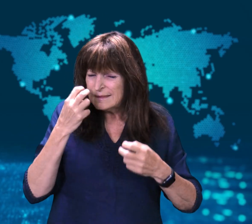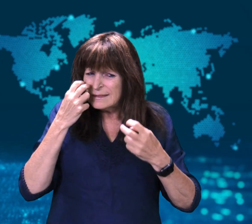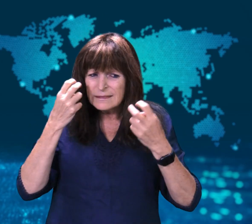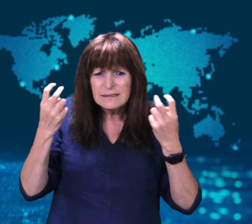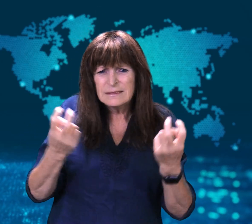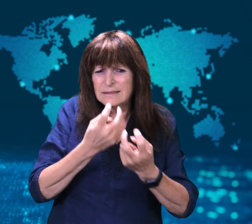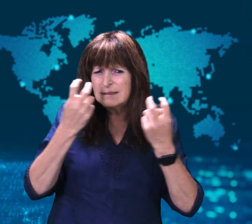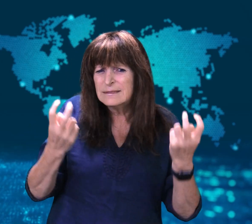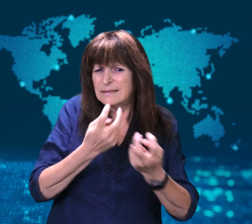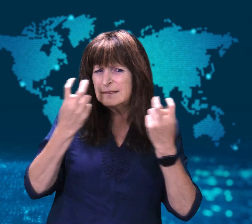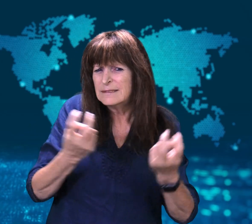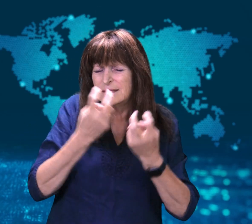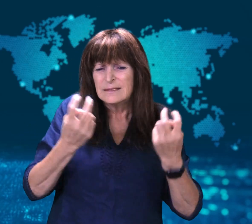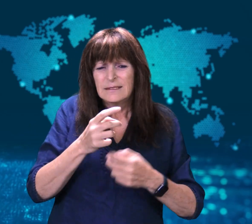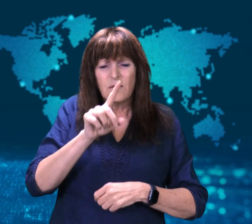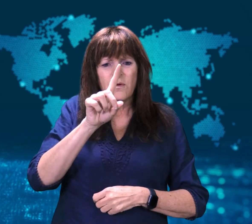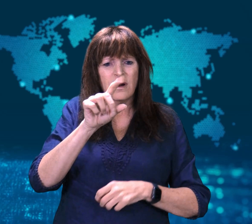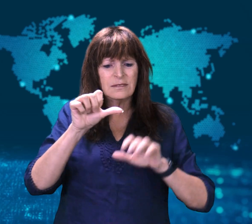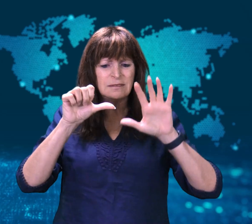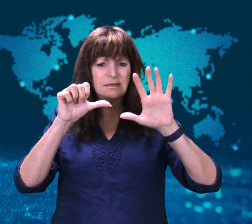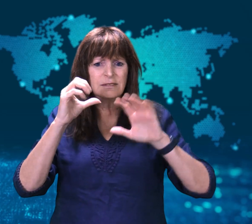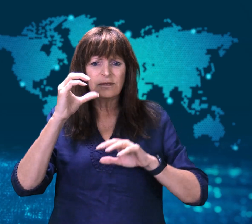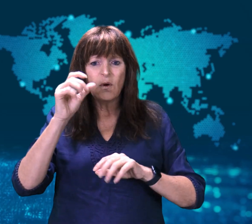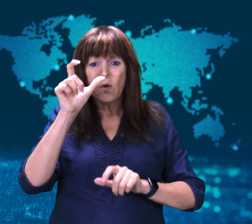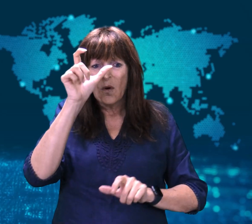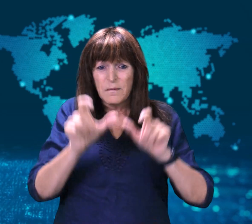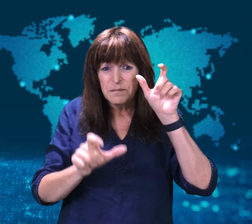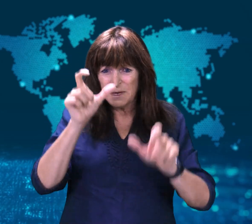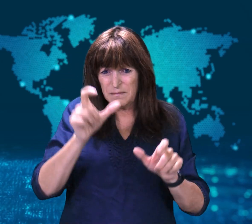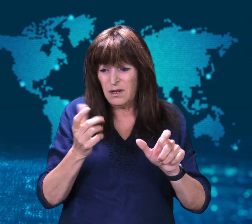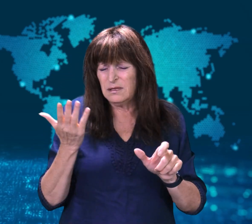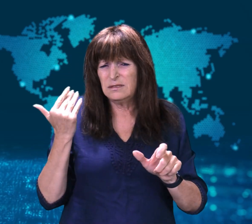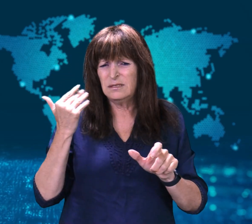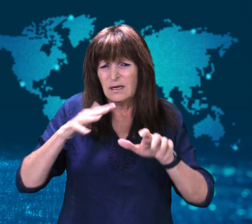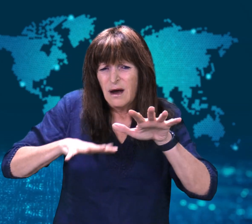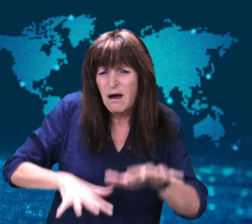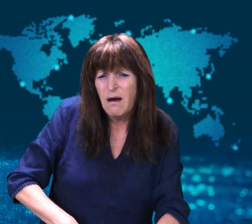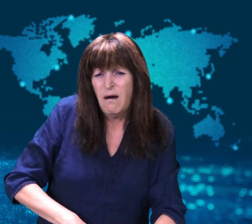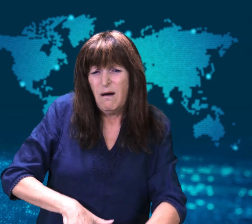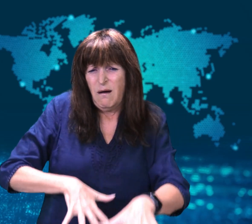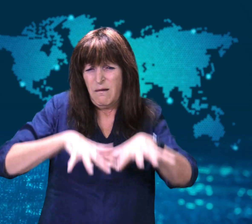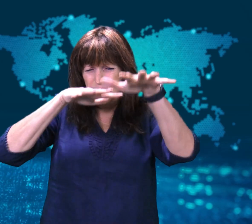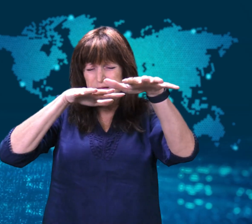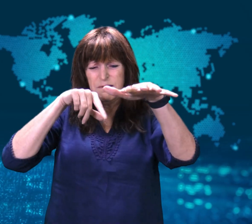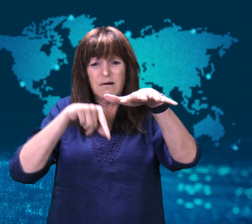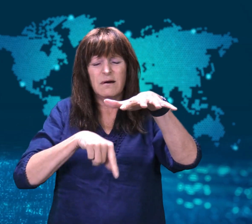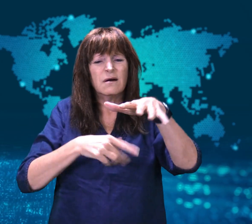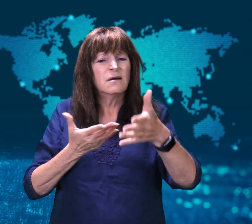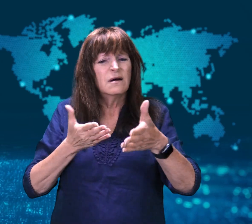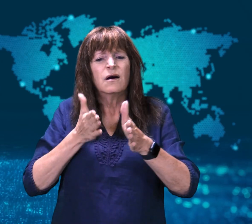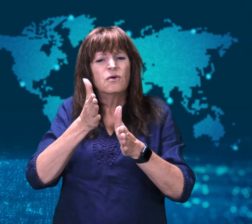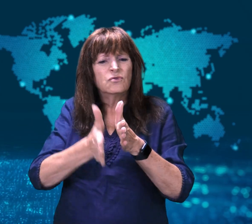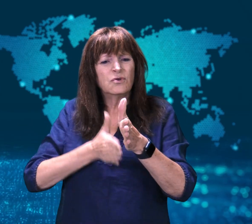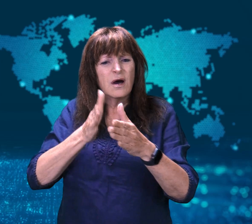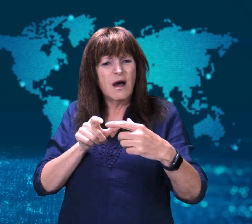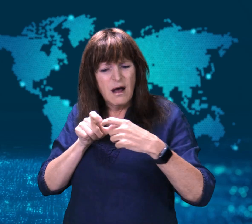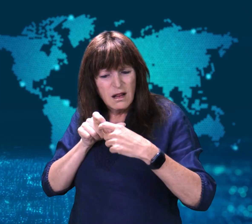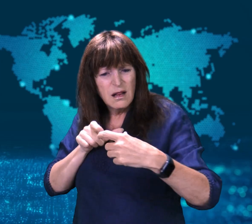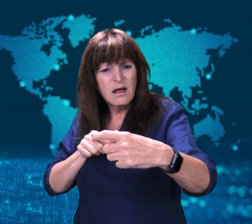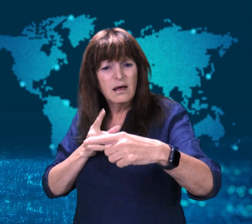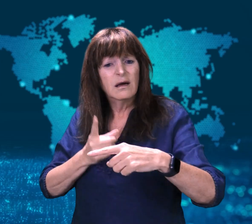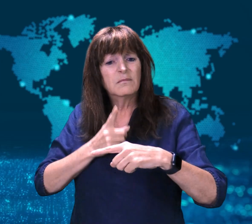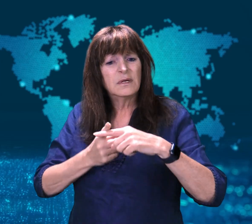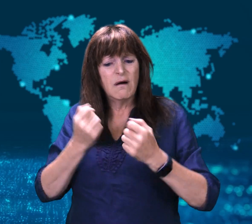Germany is still searching for around 160 people after flash